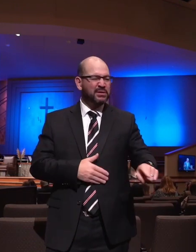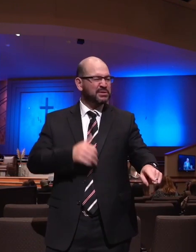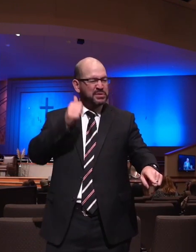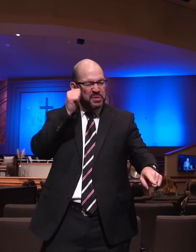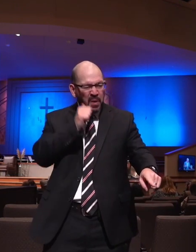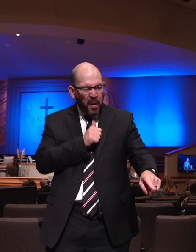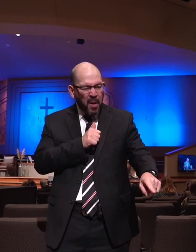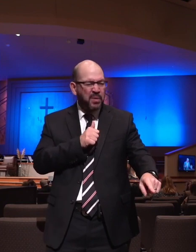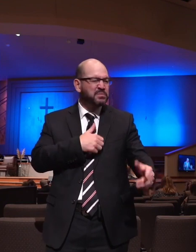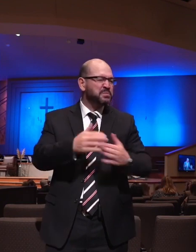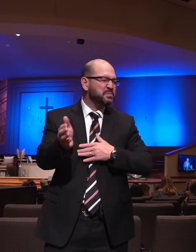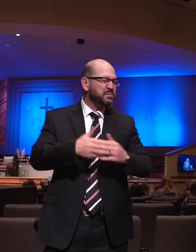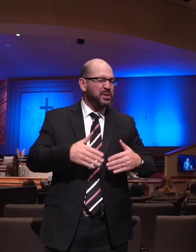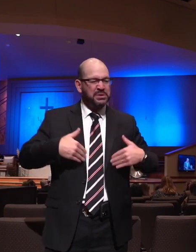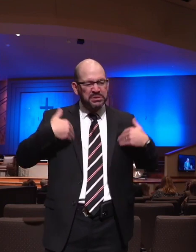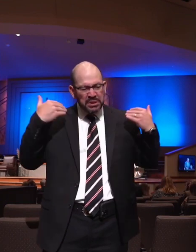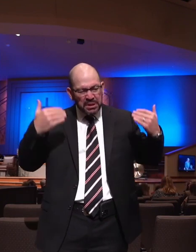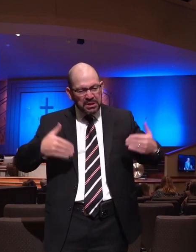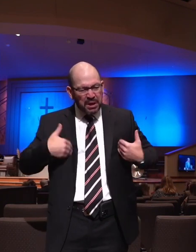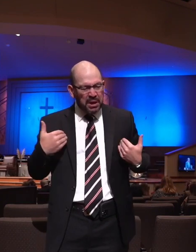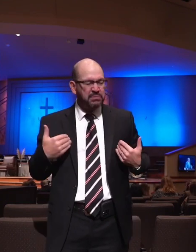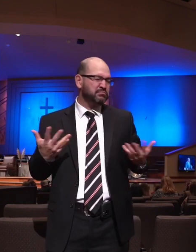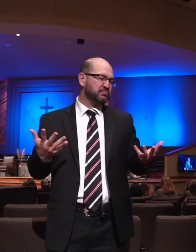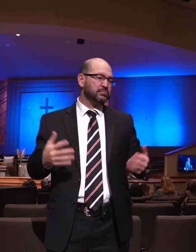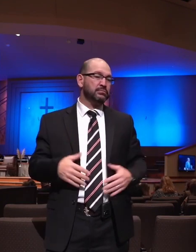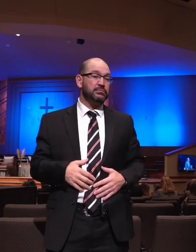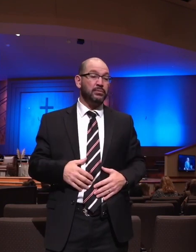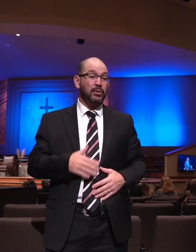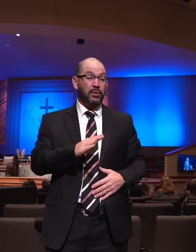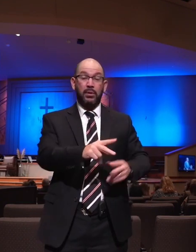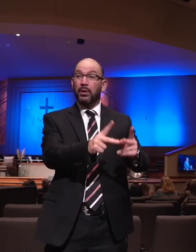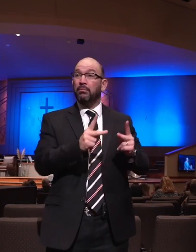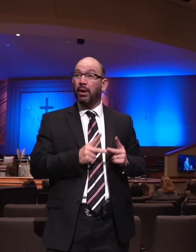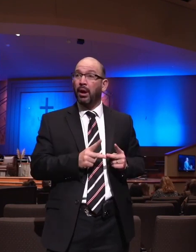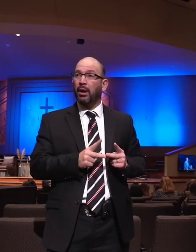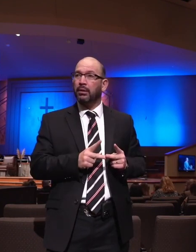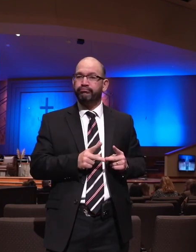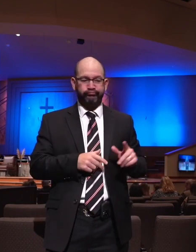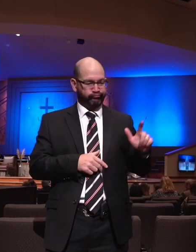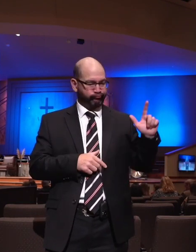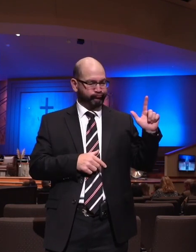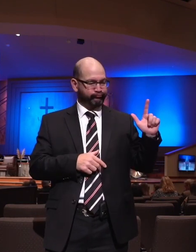didn't let that bother her number three her position which is a little maid I mean she didn't